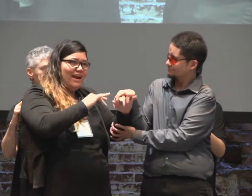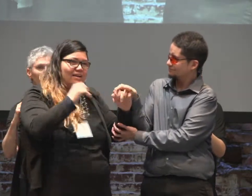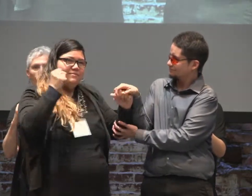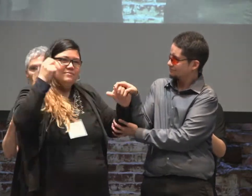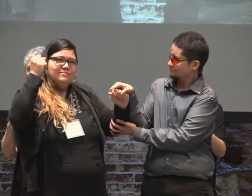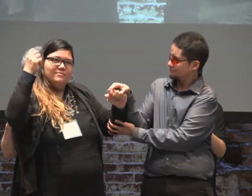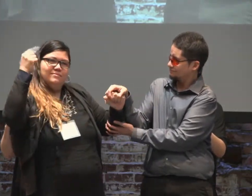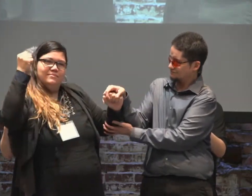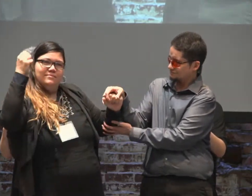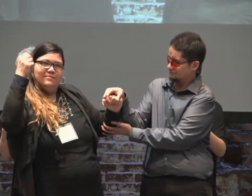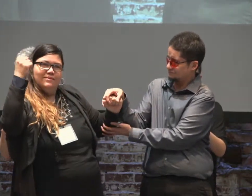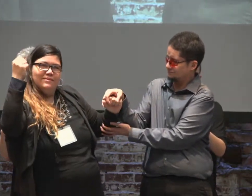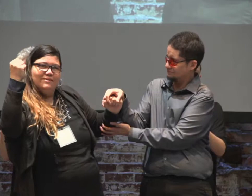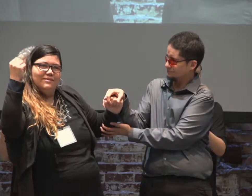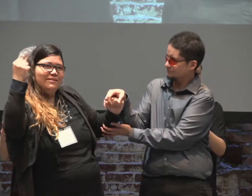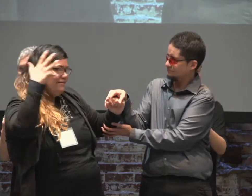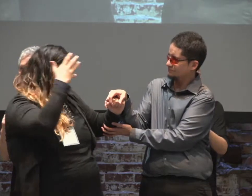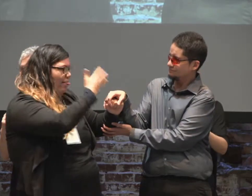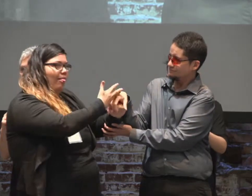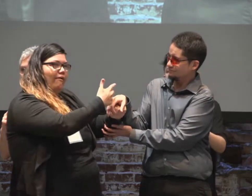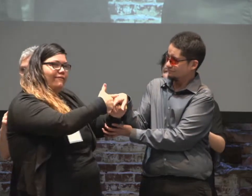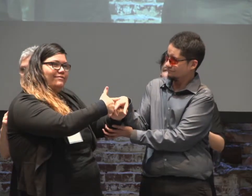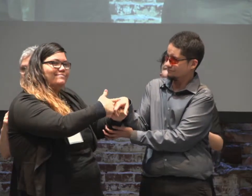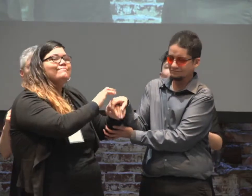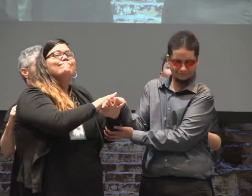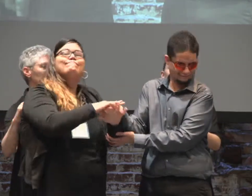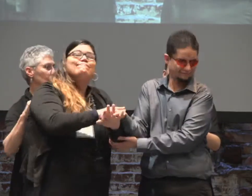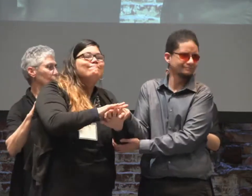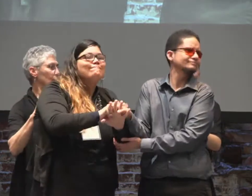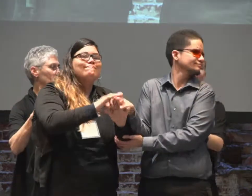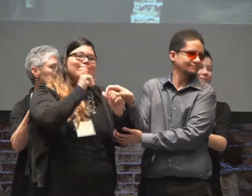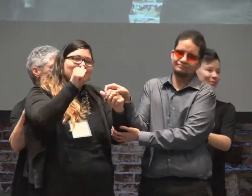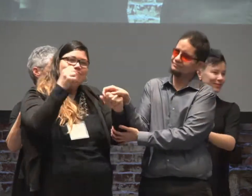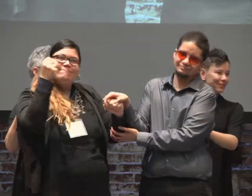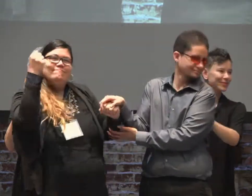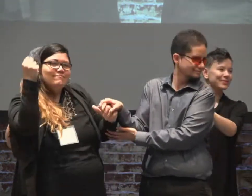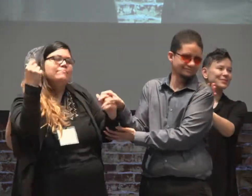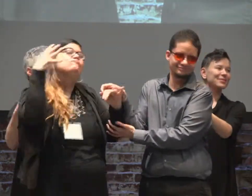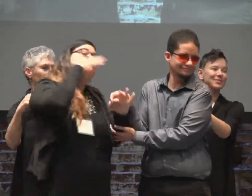and communicate tactically, that's great. Keep in mind, though, if you start signing